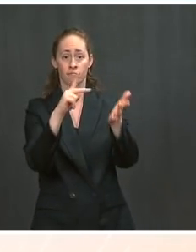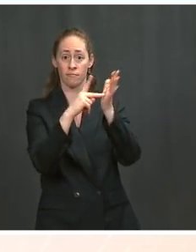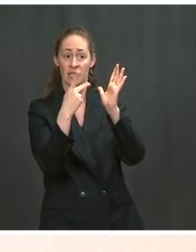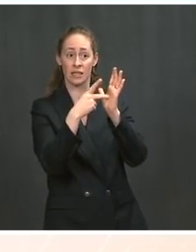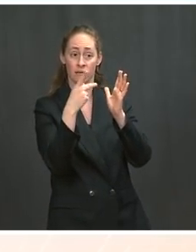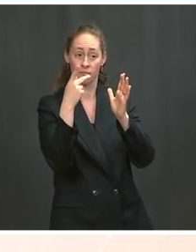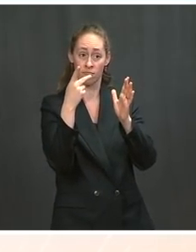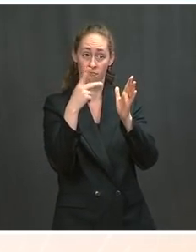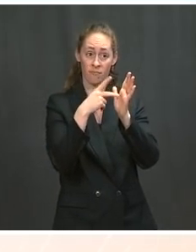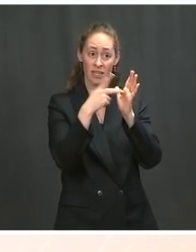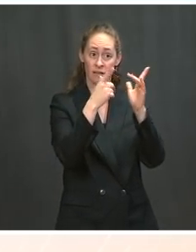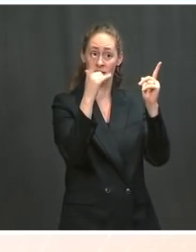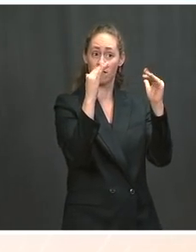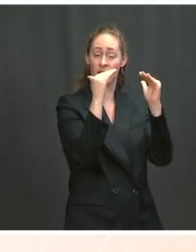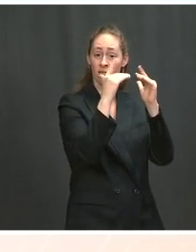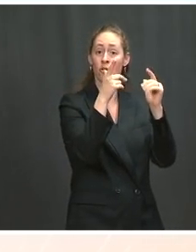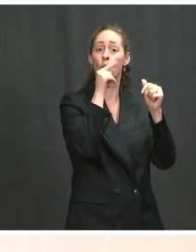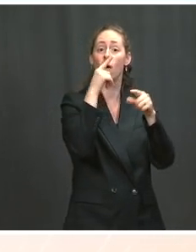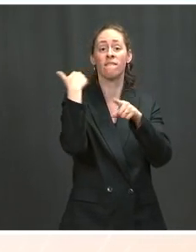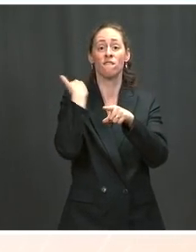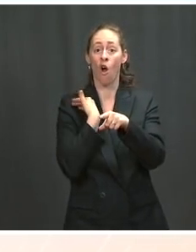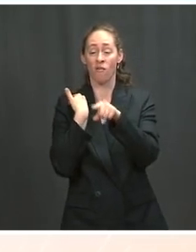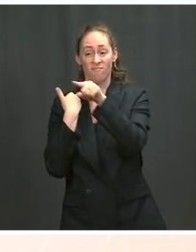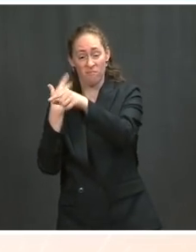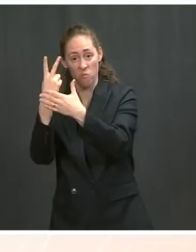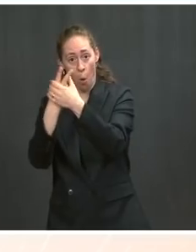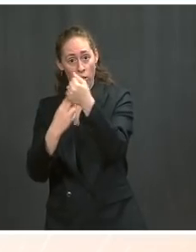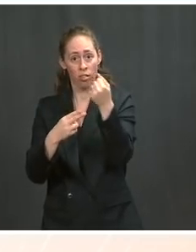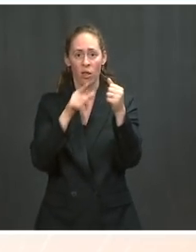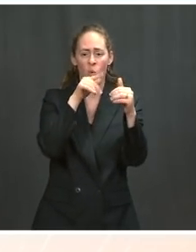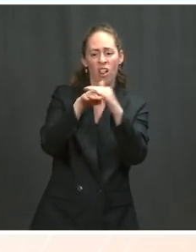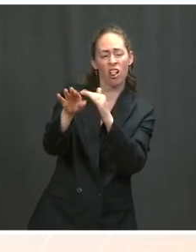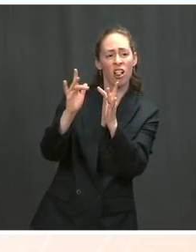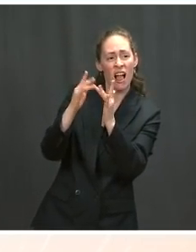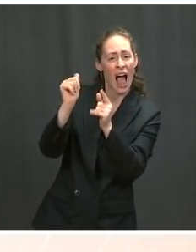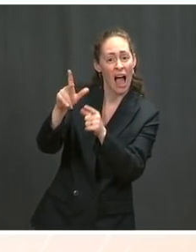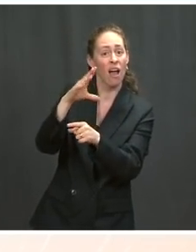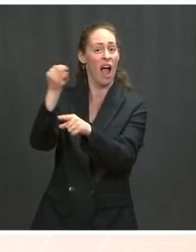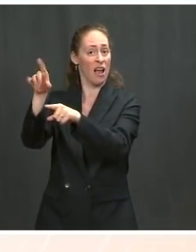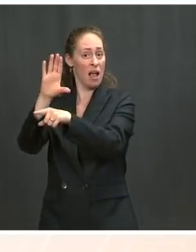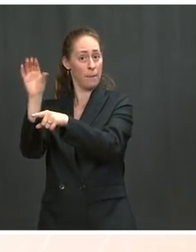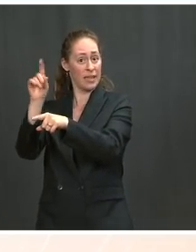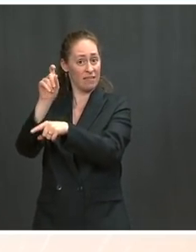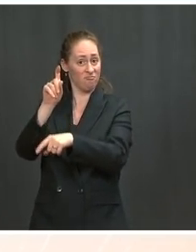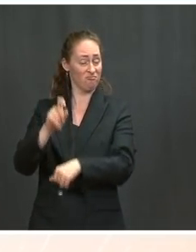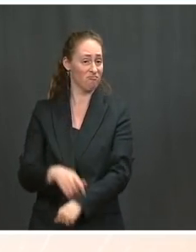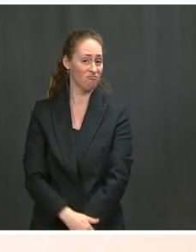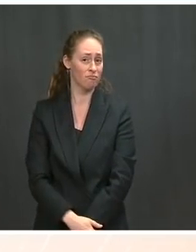because, certainly, the host -- the country where individuals are located, even as a criminal network, even as he's confirmed